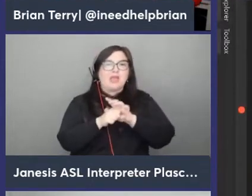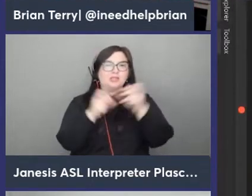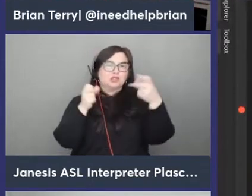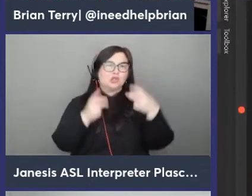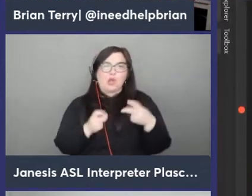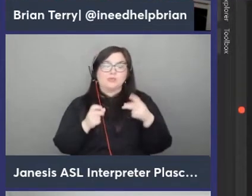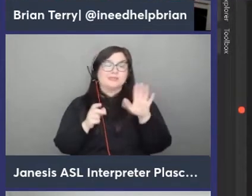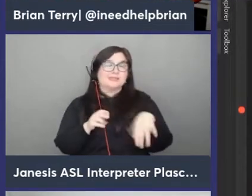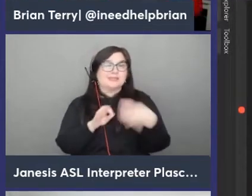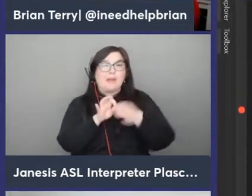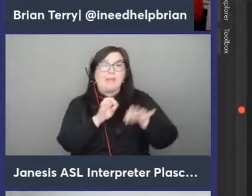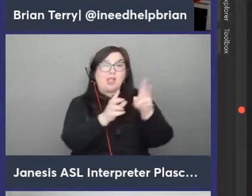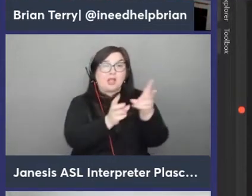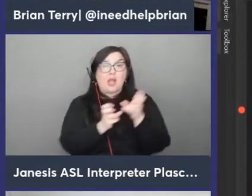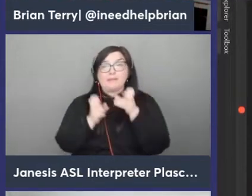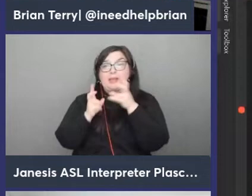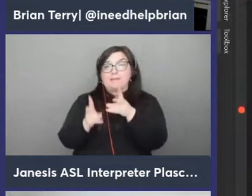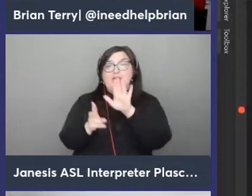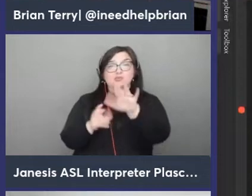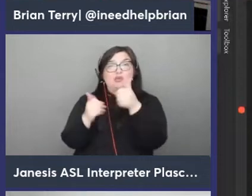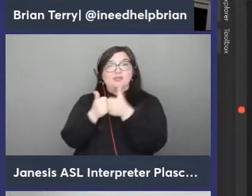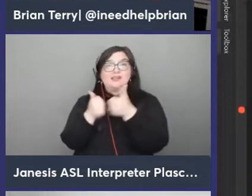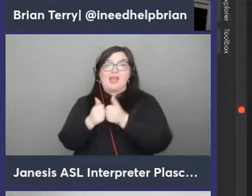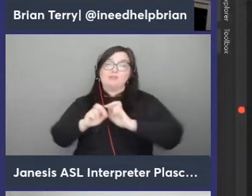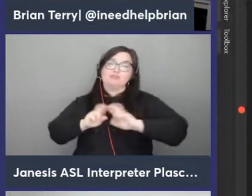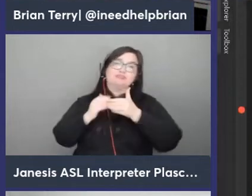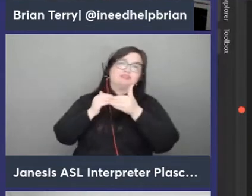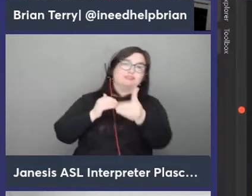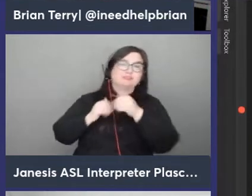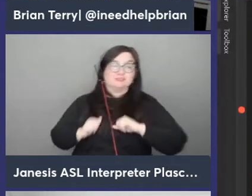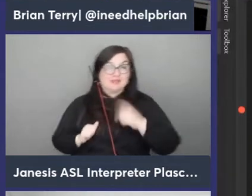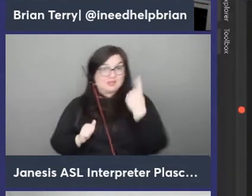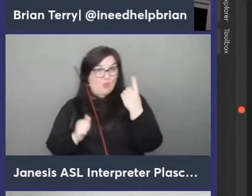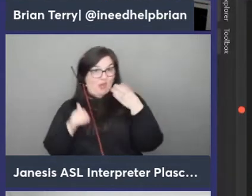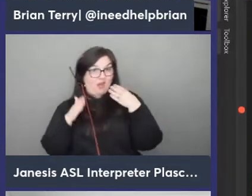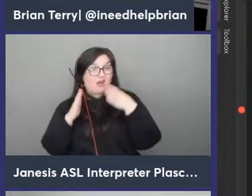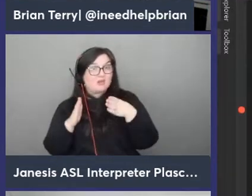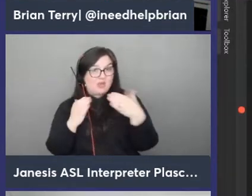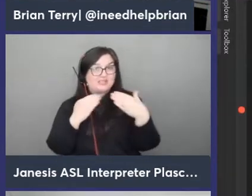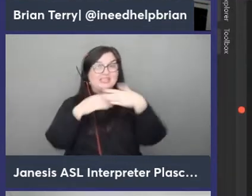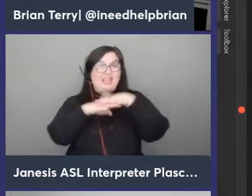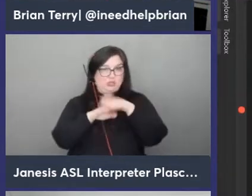and get it going. So this is one way of integrating things.